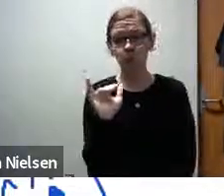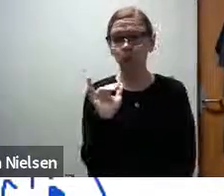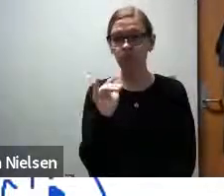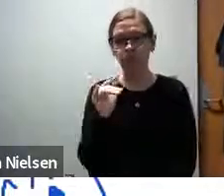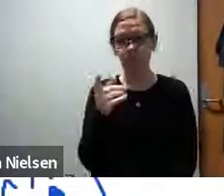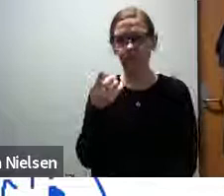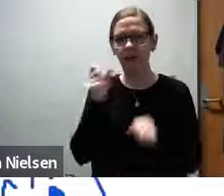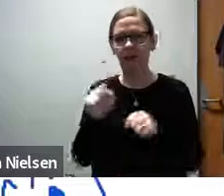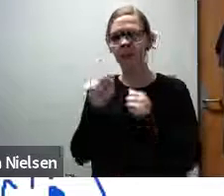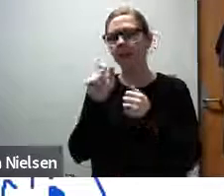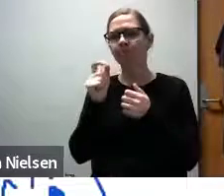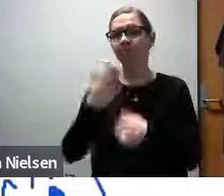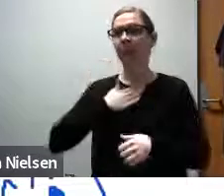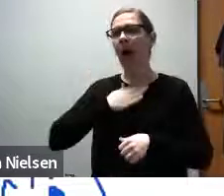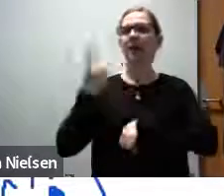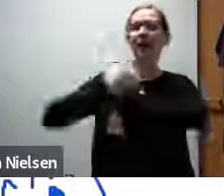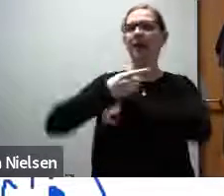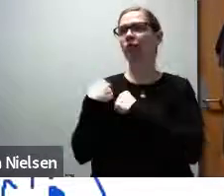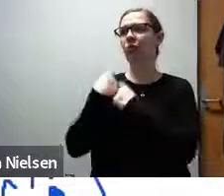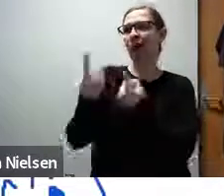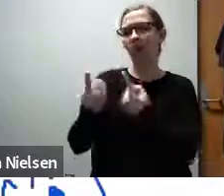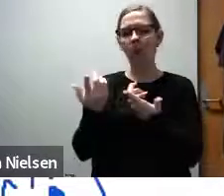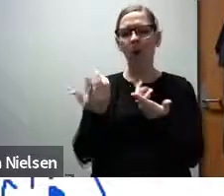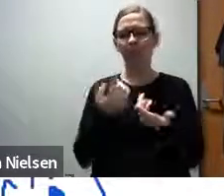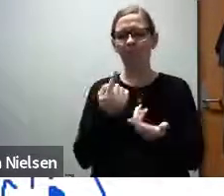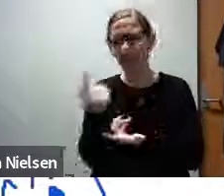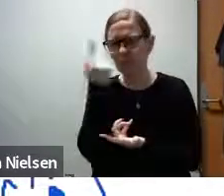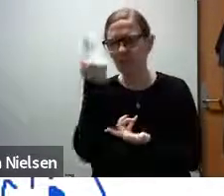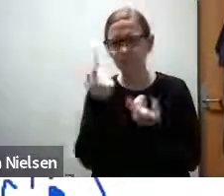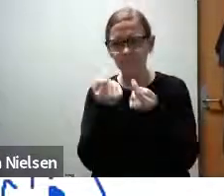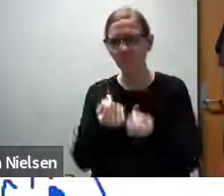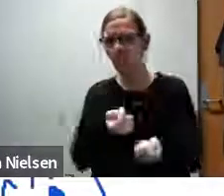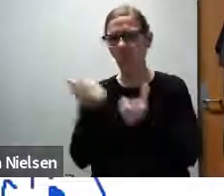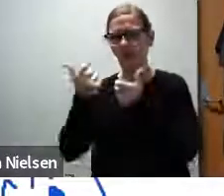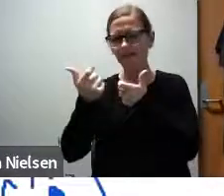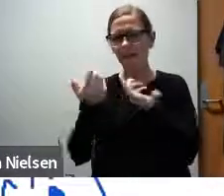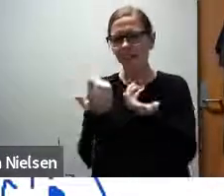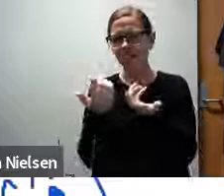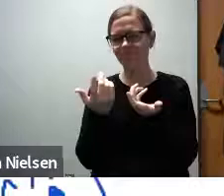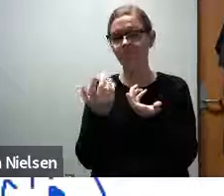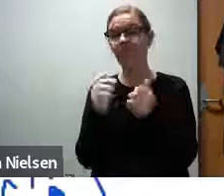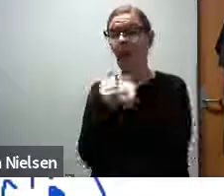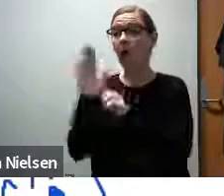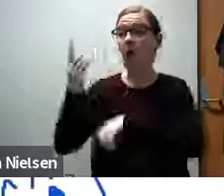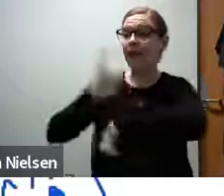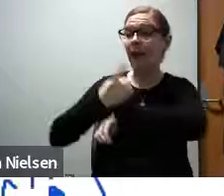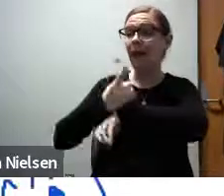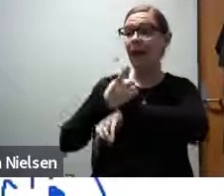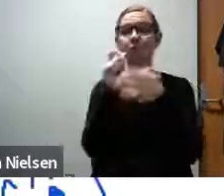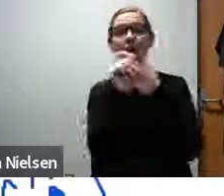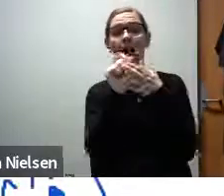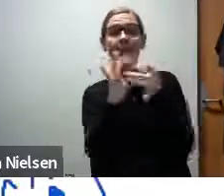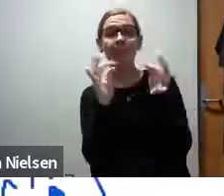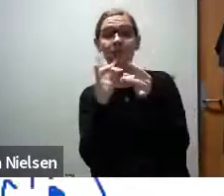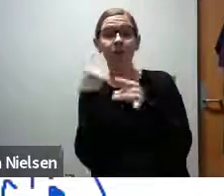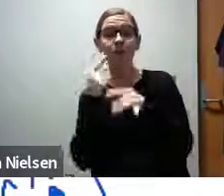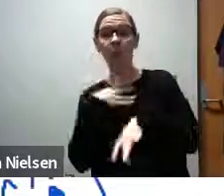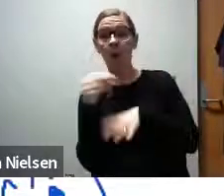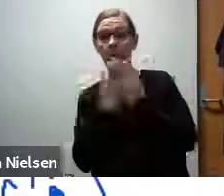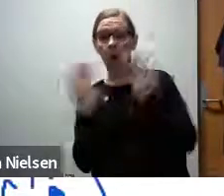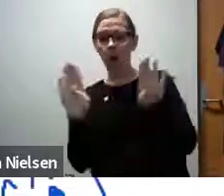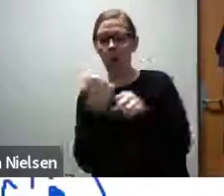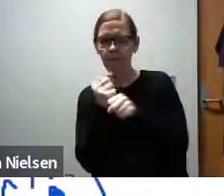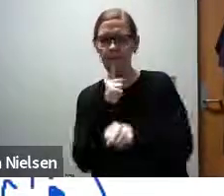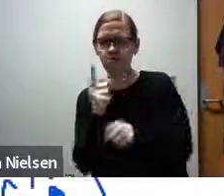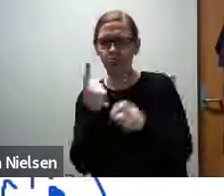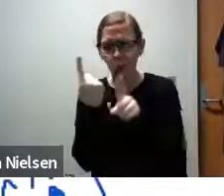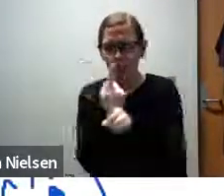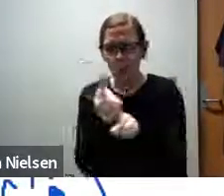Just something quick you know something quick and easy. How's your day been, write me a message on my whiteboard. Make sure it's school appropriate, but you can use the whiteboard and have a good time.